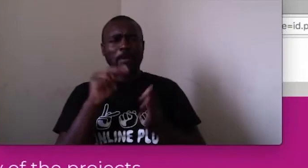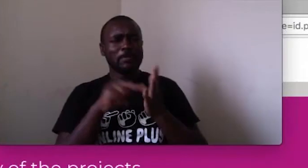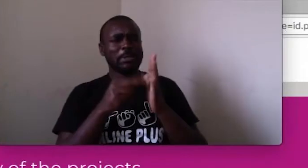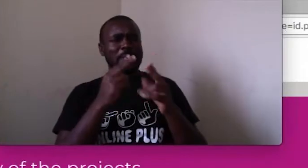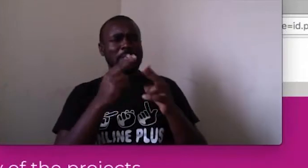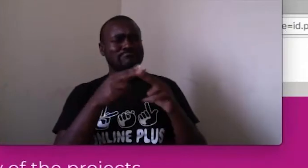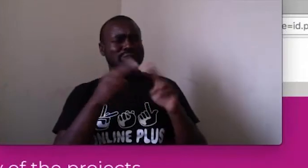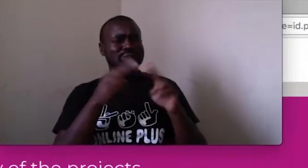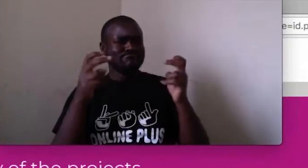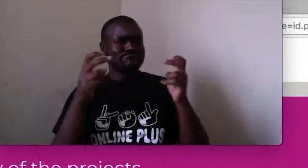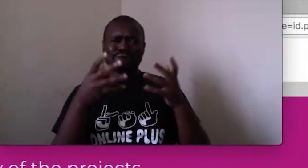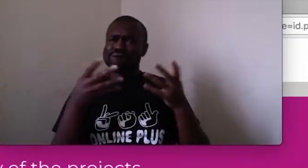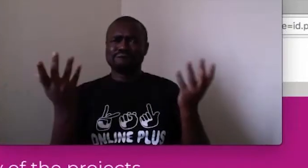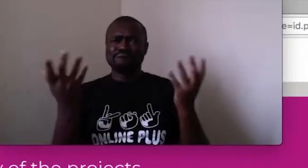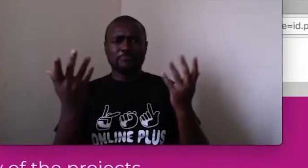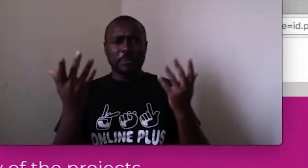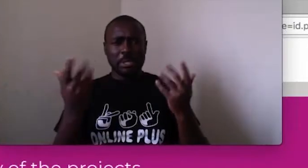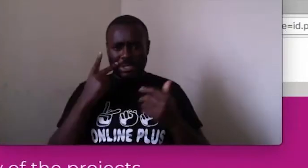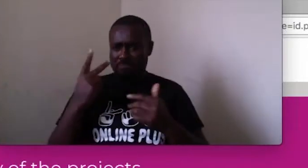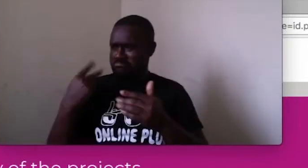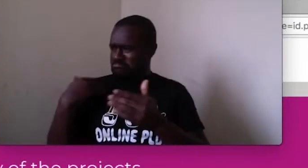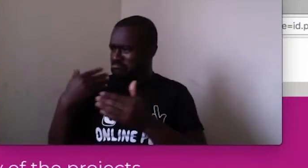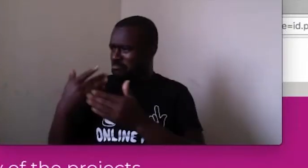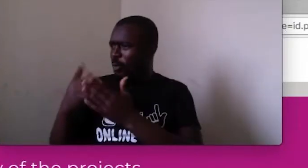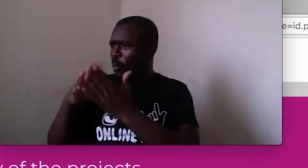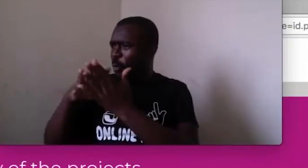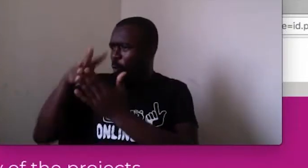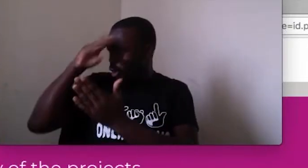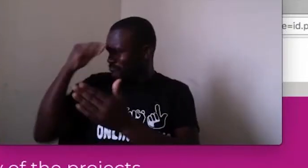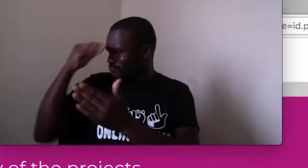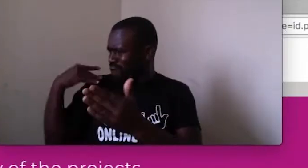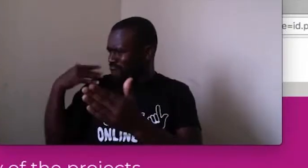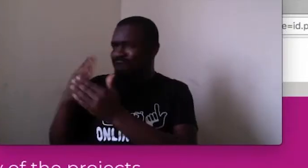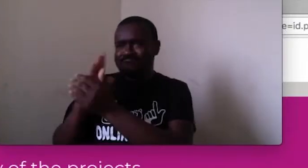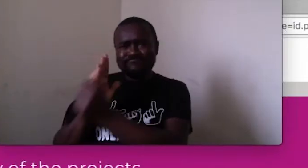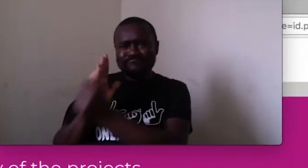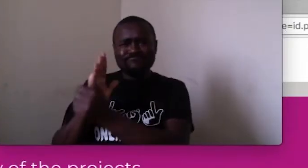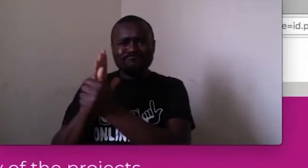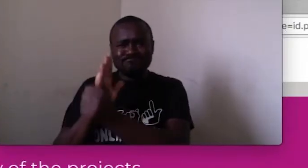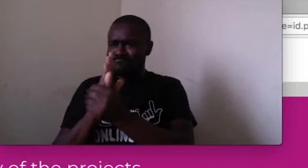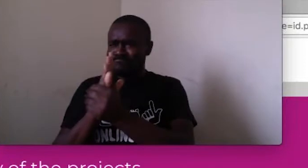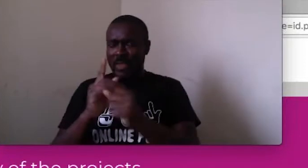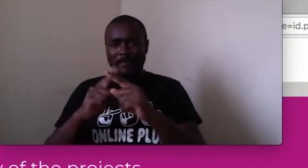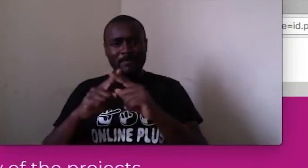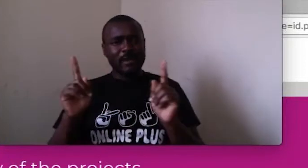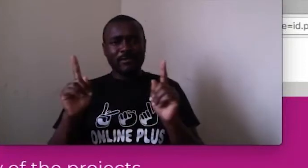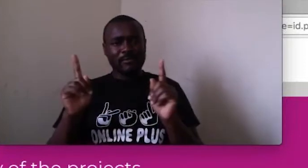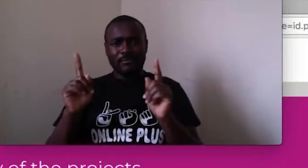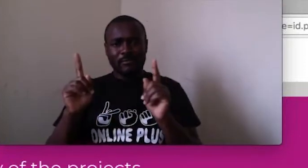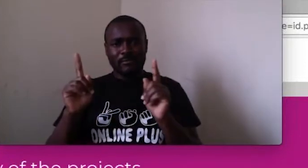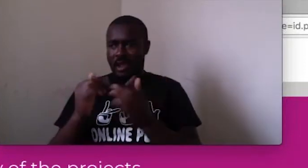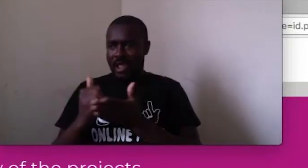so we sat down with my team and thought of what to do and